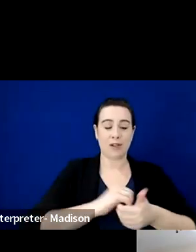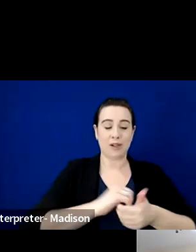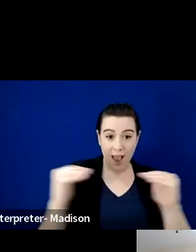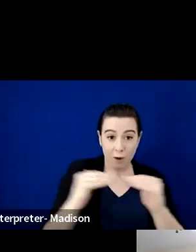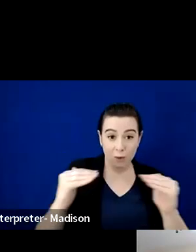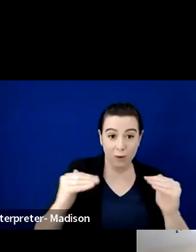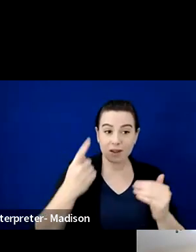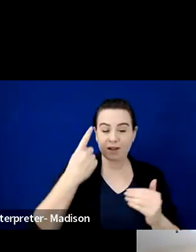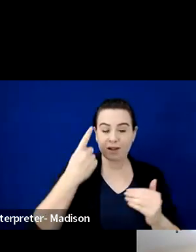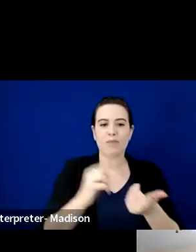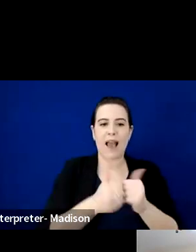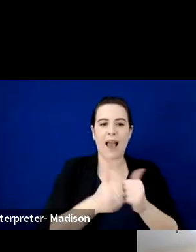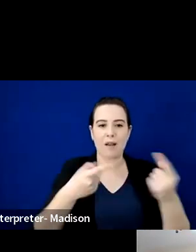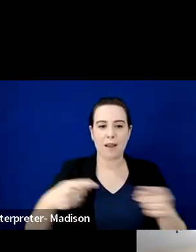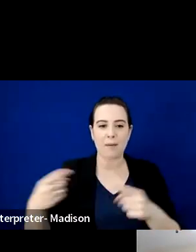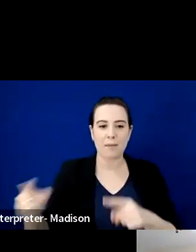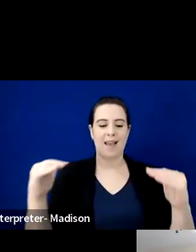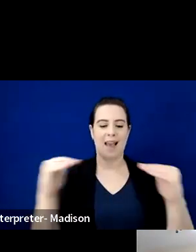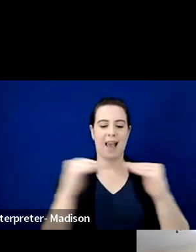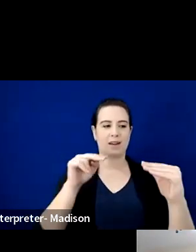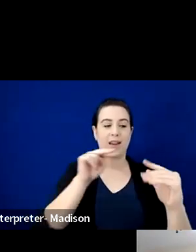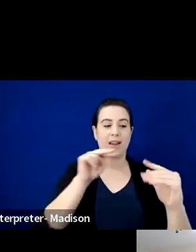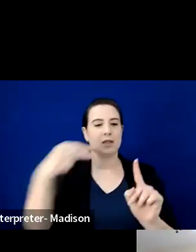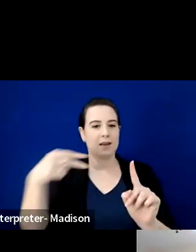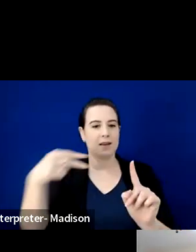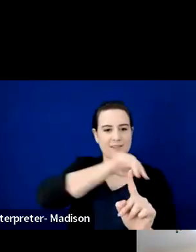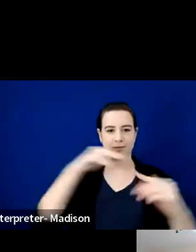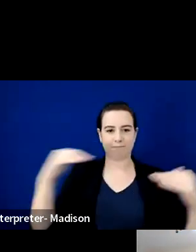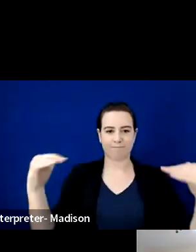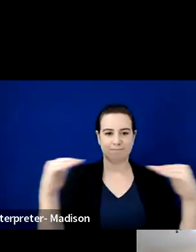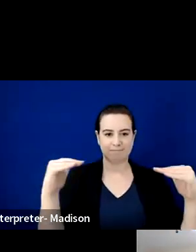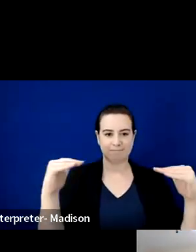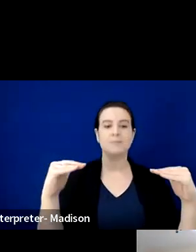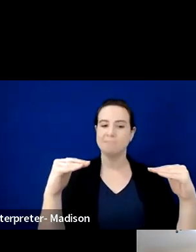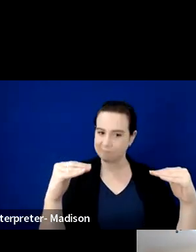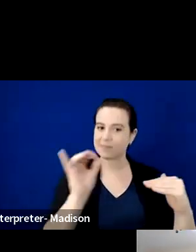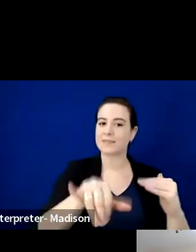And so that's -- that's really the -- the area that we have been focussing on in terms of how do we make a unified table that honours and respects and values the expertise that's brought to the table as an equitable partner.